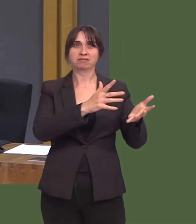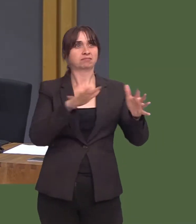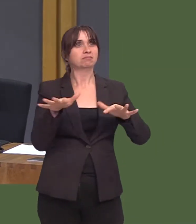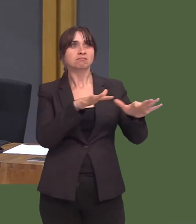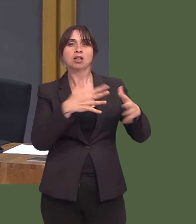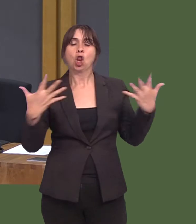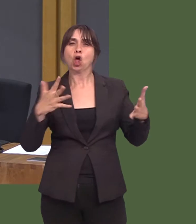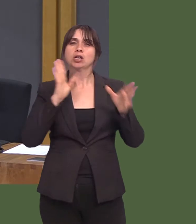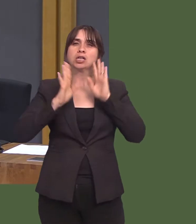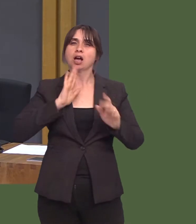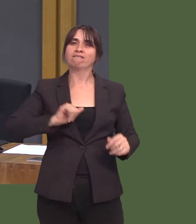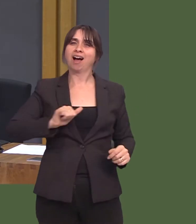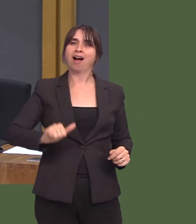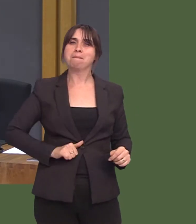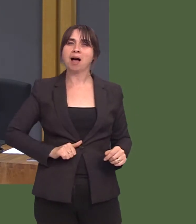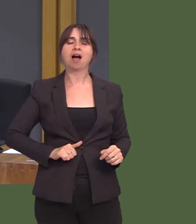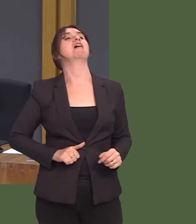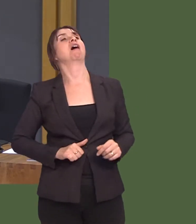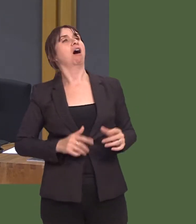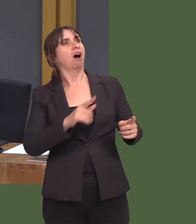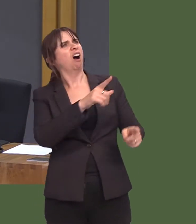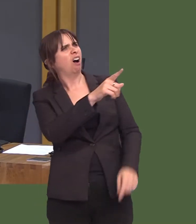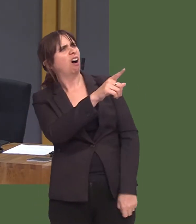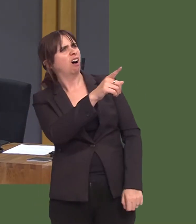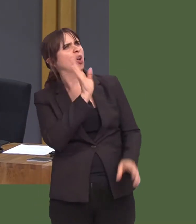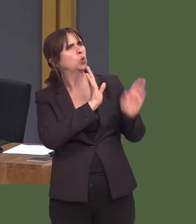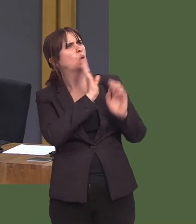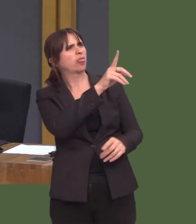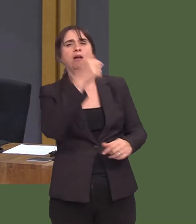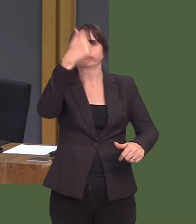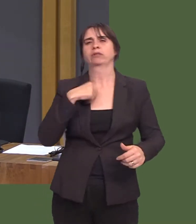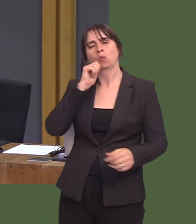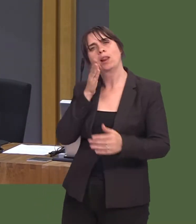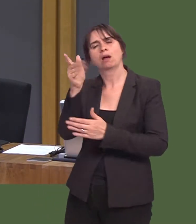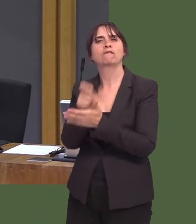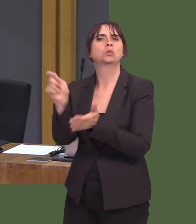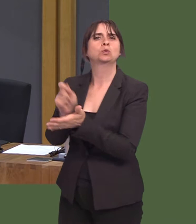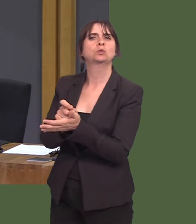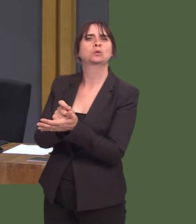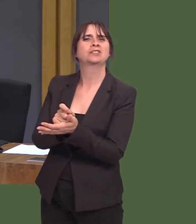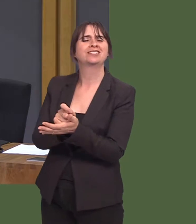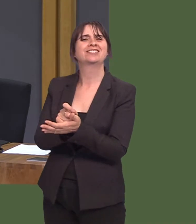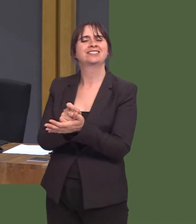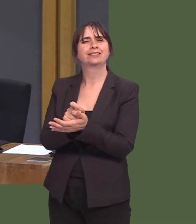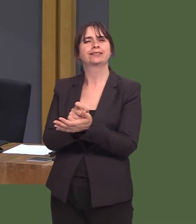But, in looking at how we keep this young vote, and short of compulsory voting, what